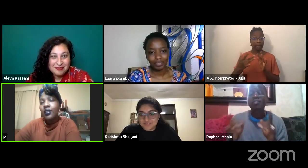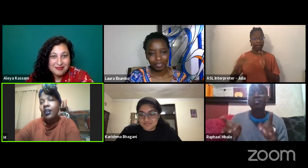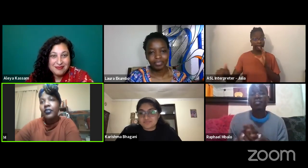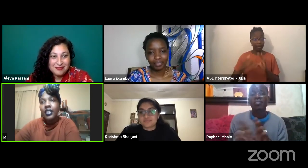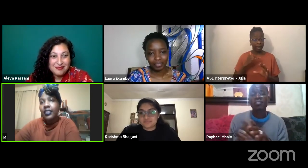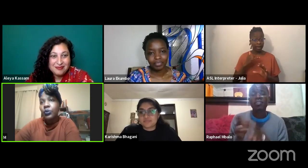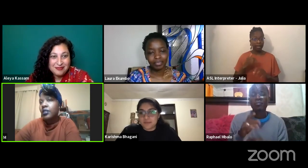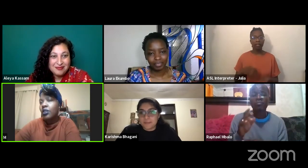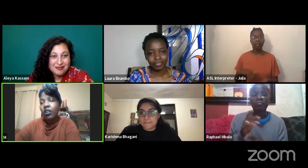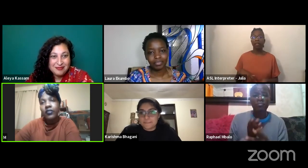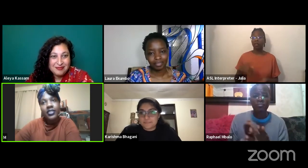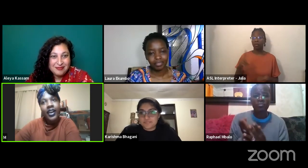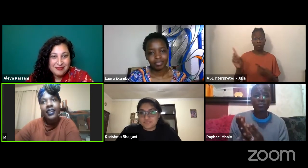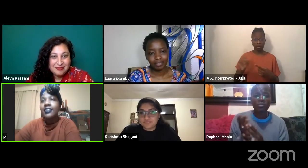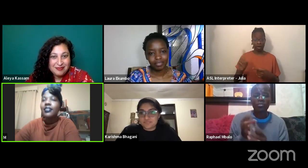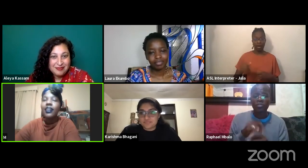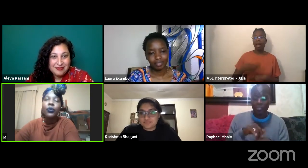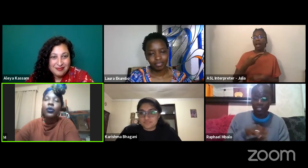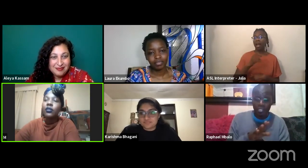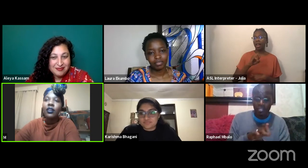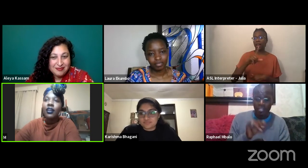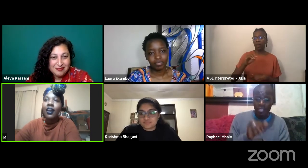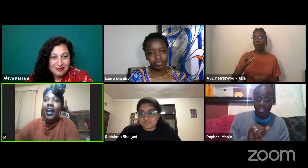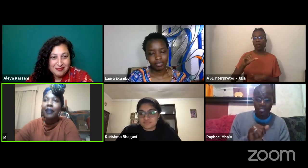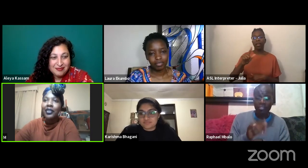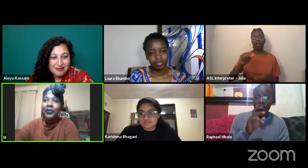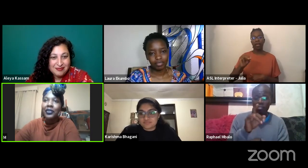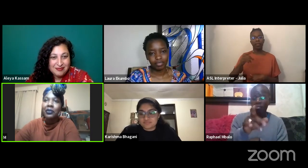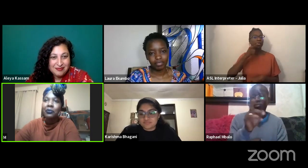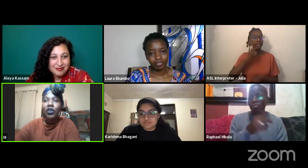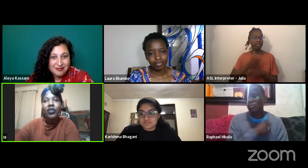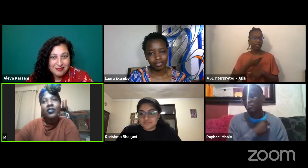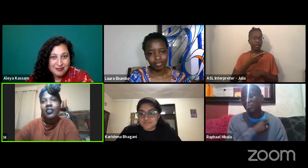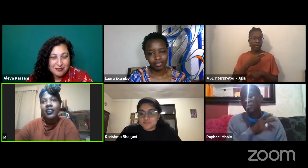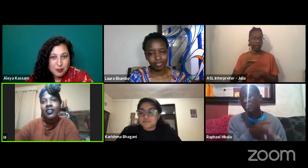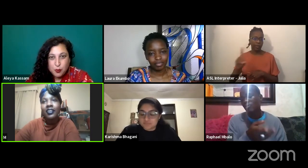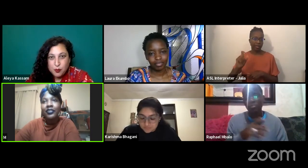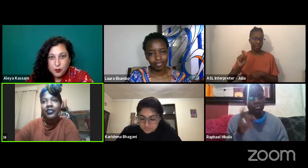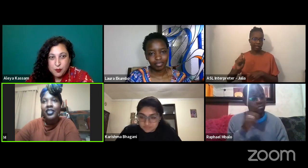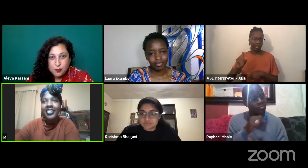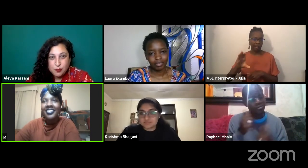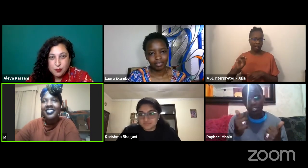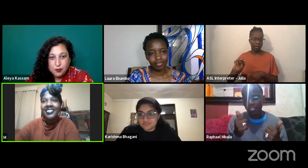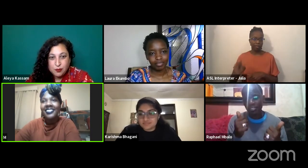if you send that to us all of us have access and we'll happily respond in a few days.